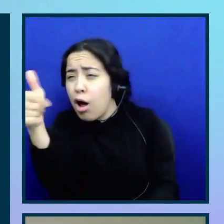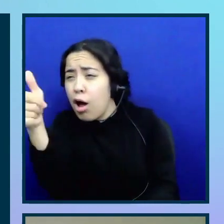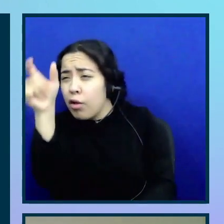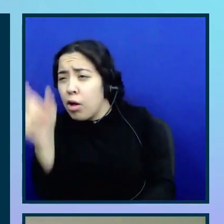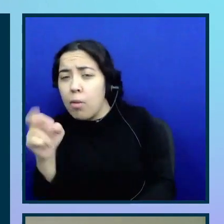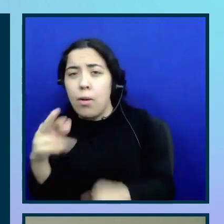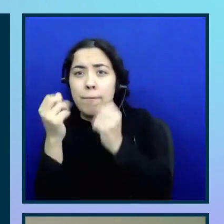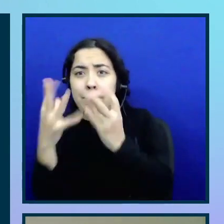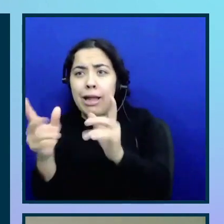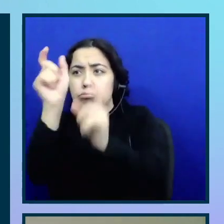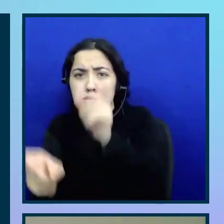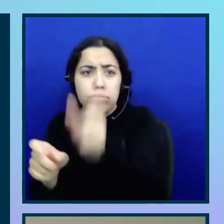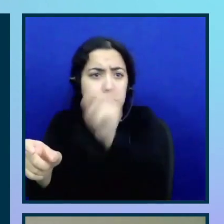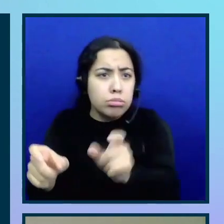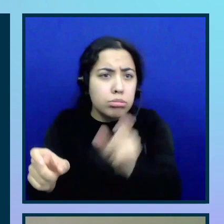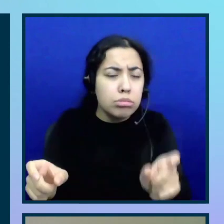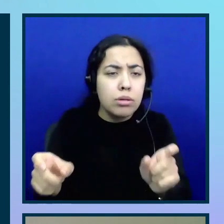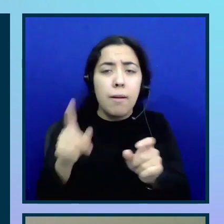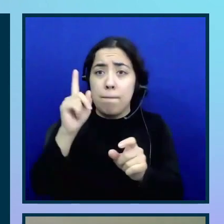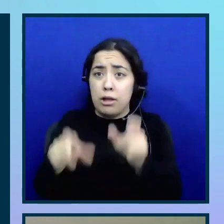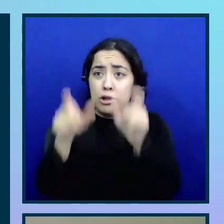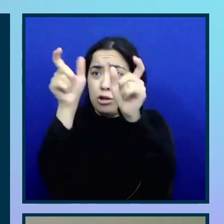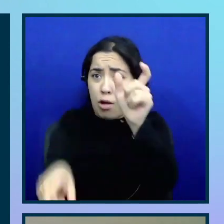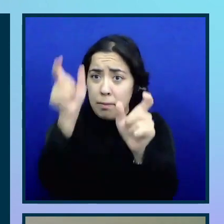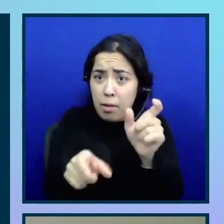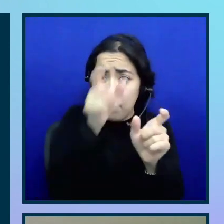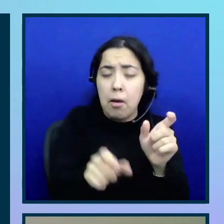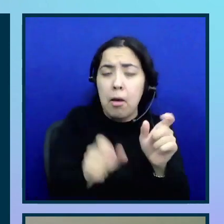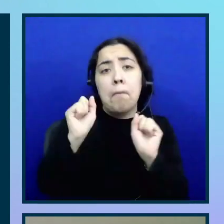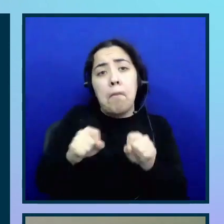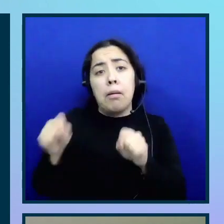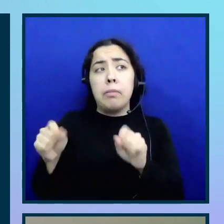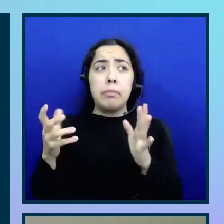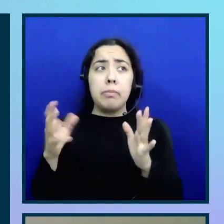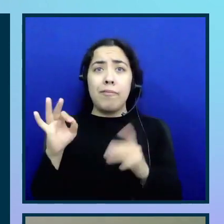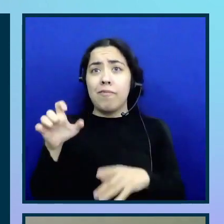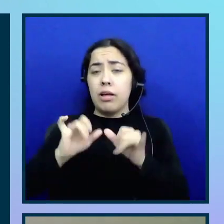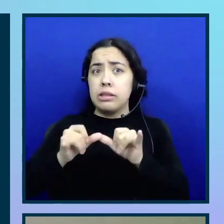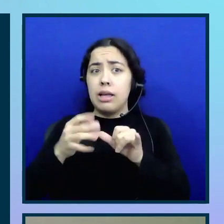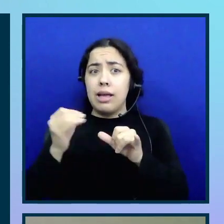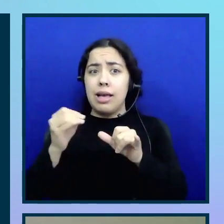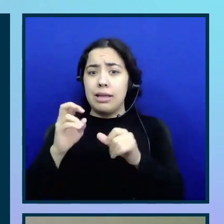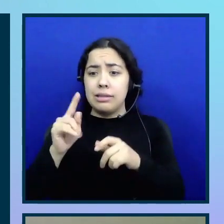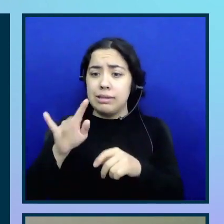Do those need to be columns? Could they be like, could the file size and type be a description for the file name,